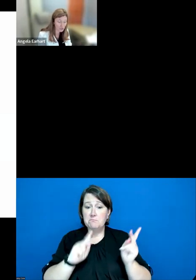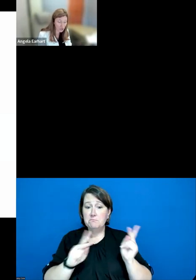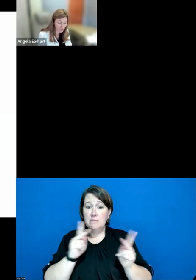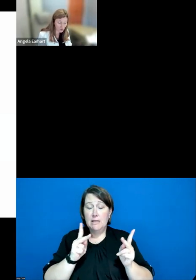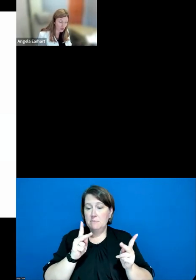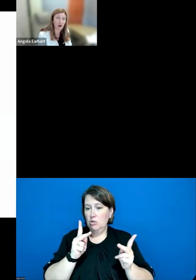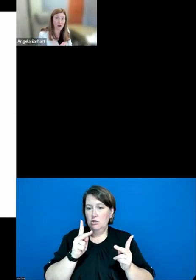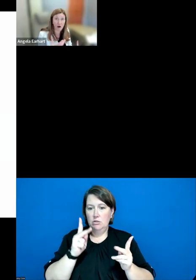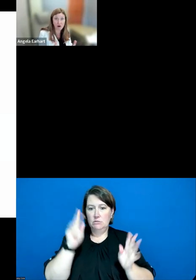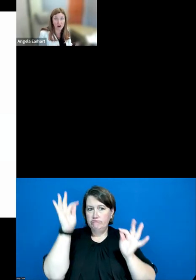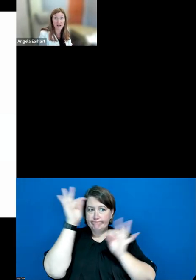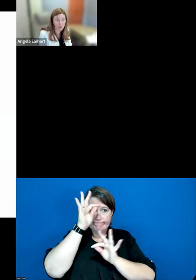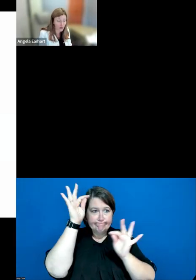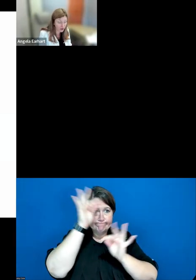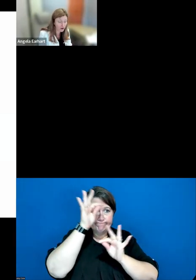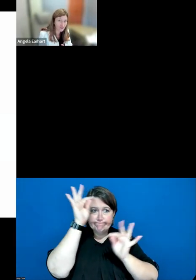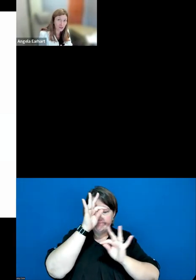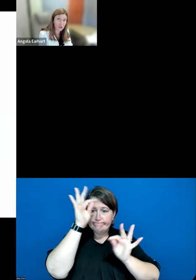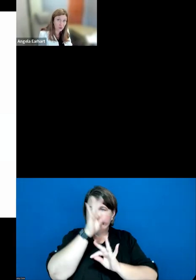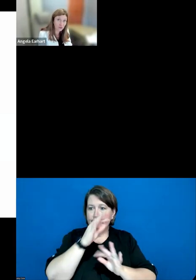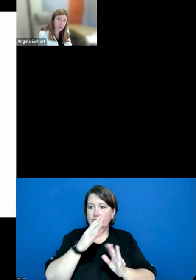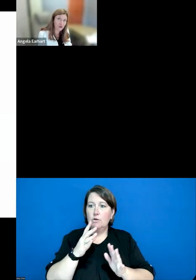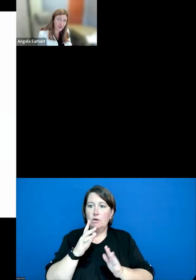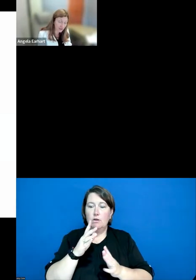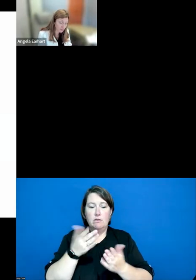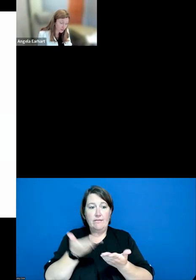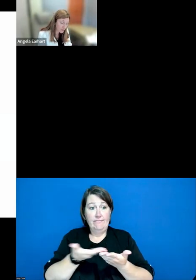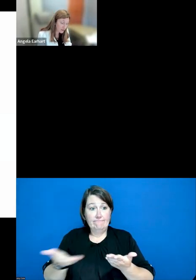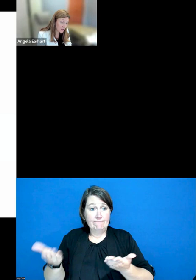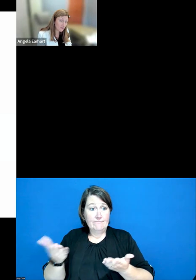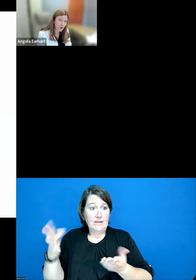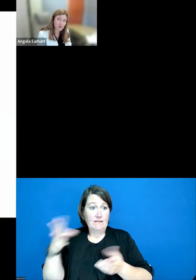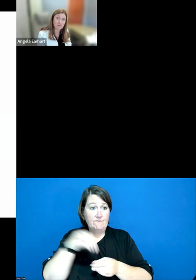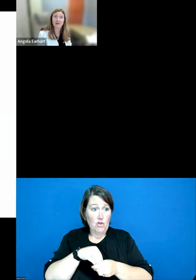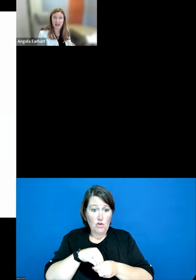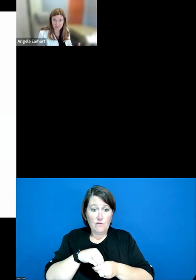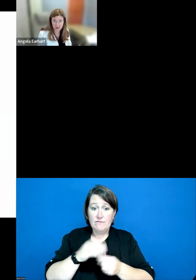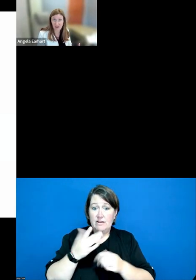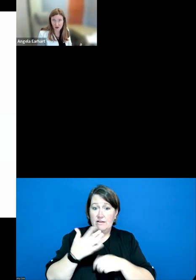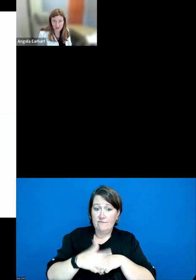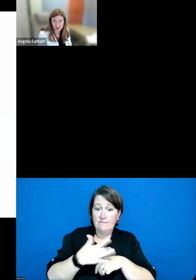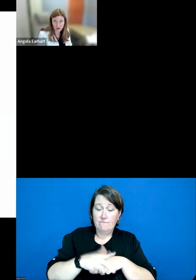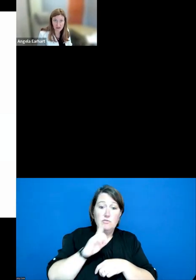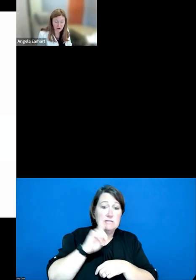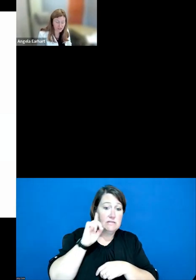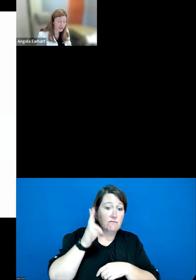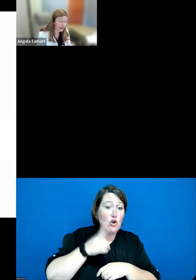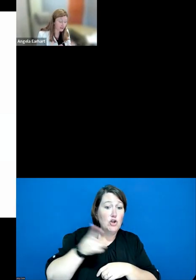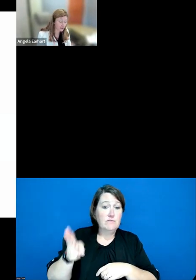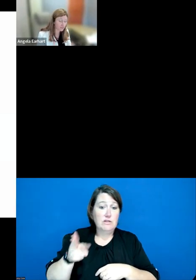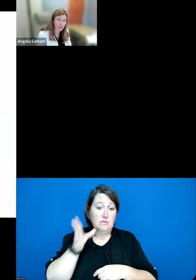know are unaware of the tools that are available for deep and hard of hearing parents that can be